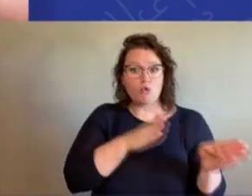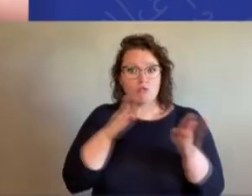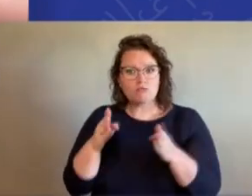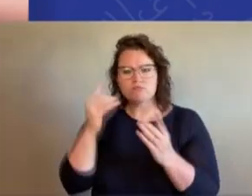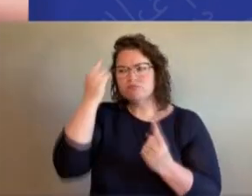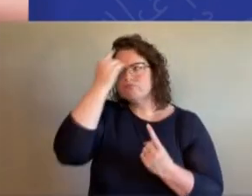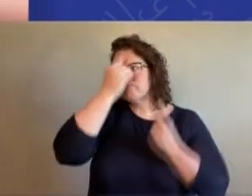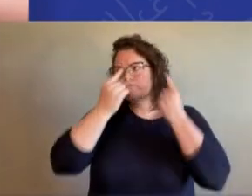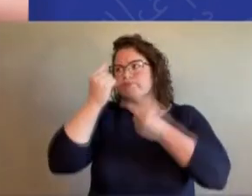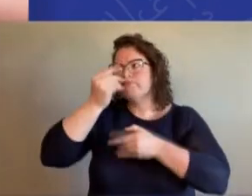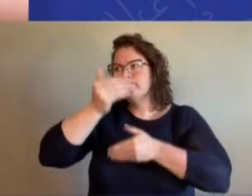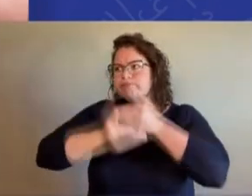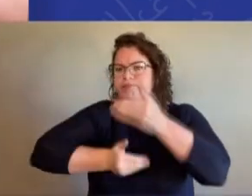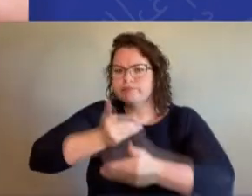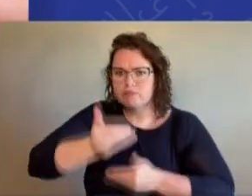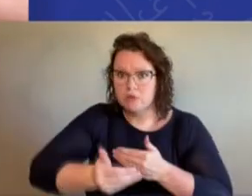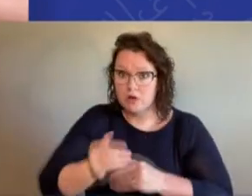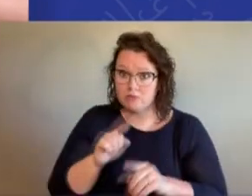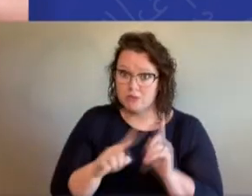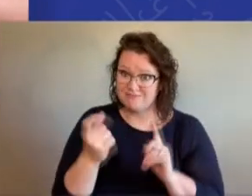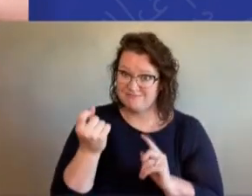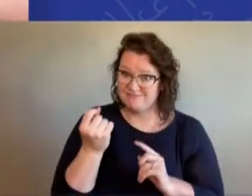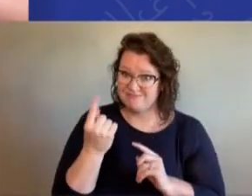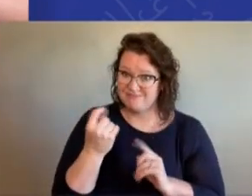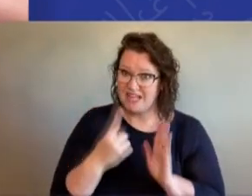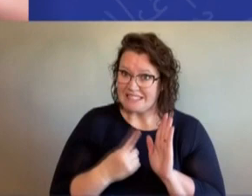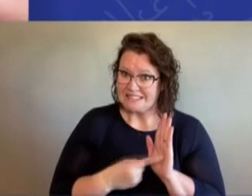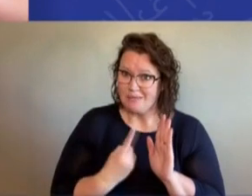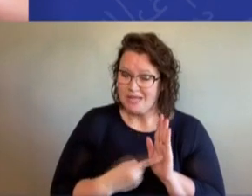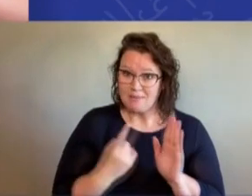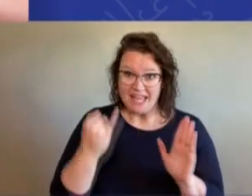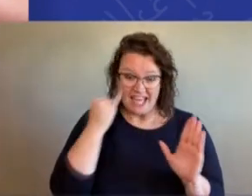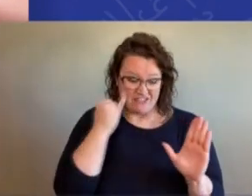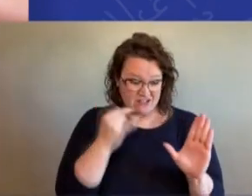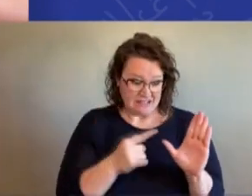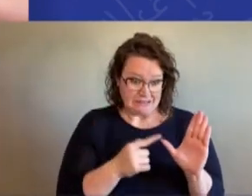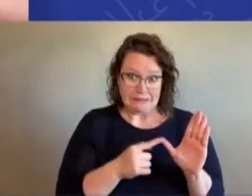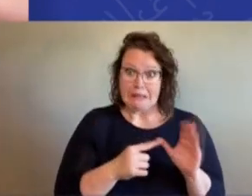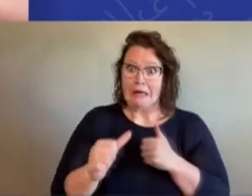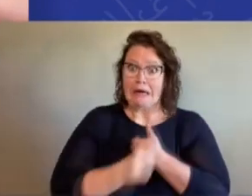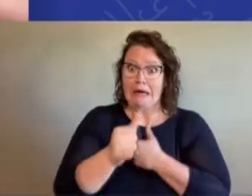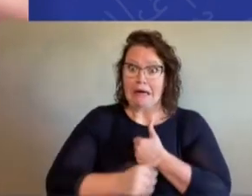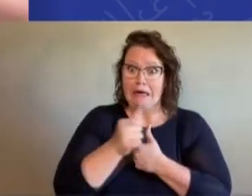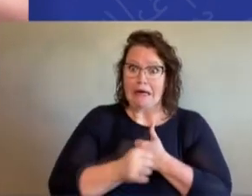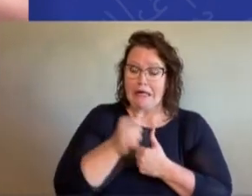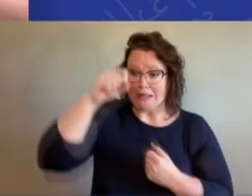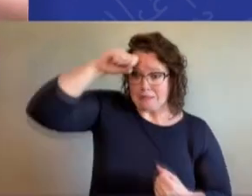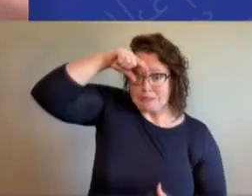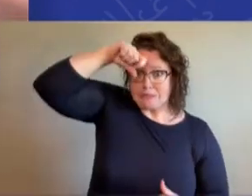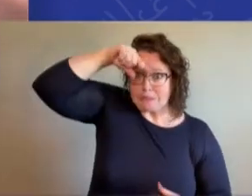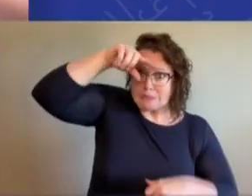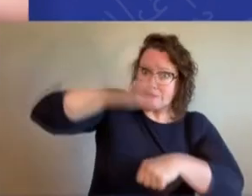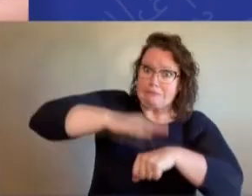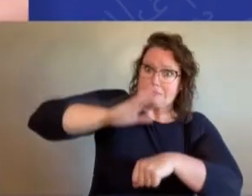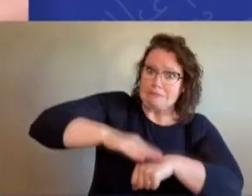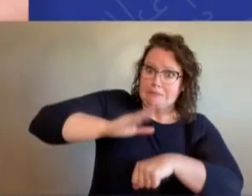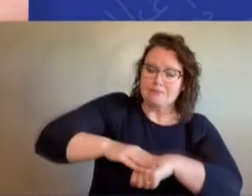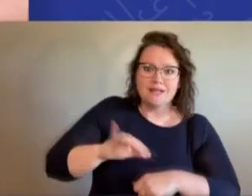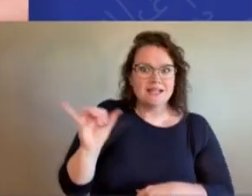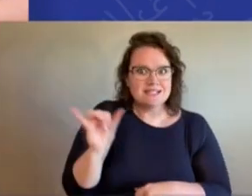going on. This is where we need to learn and be able to think through things.